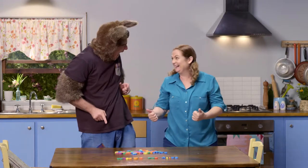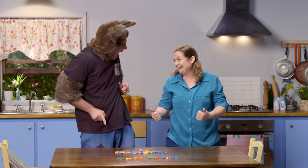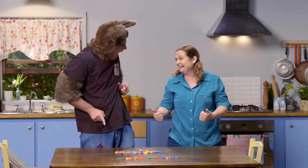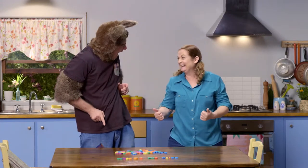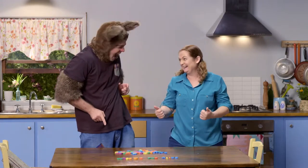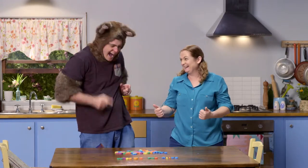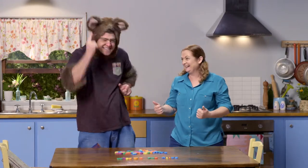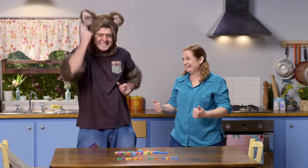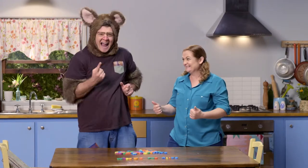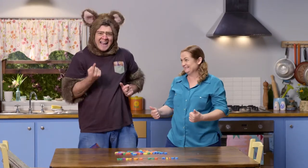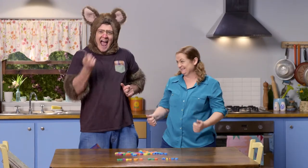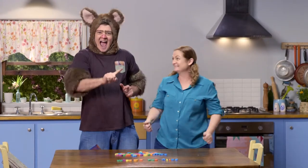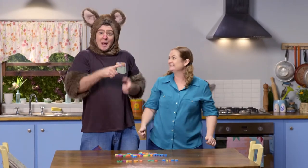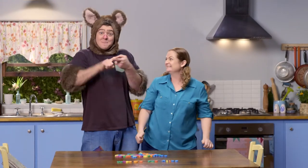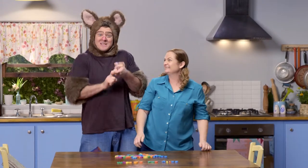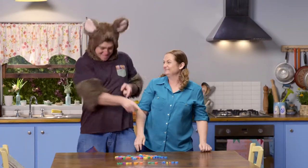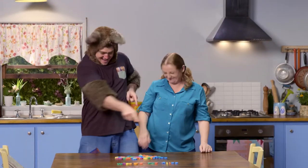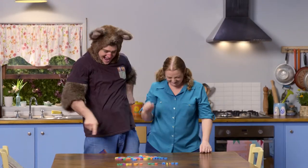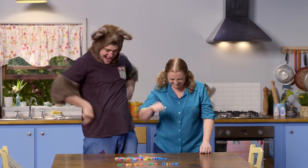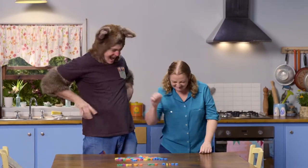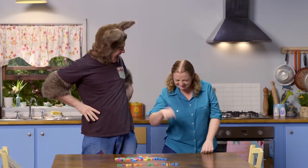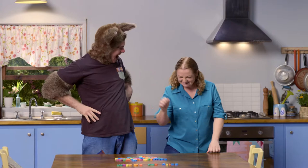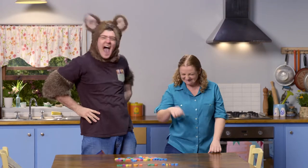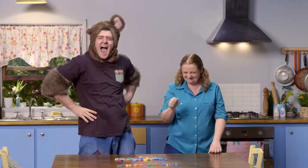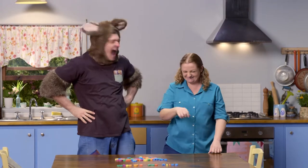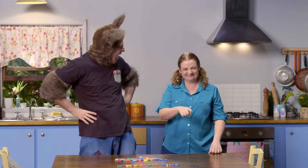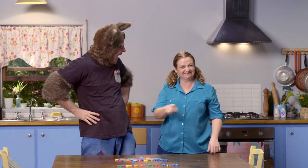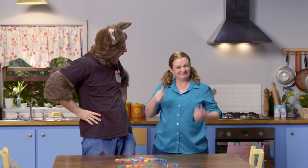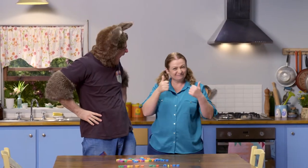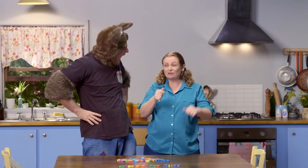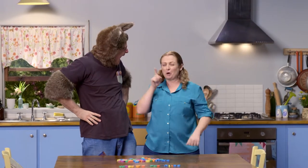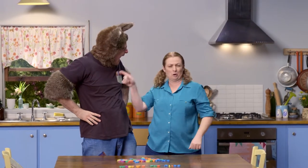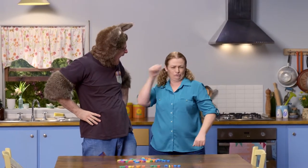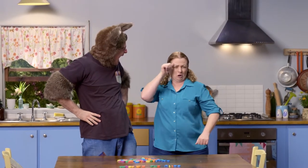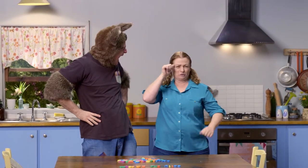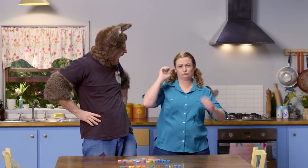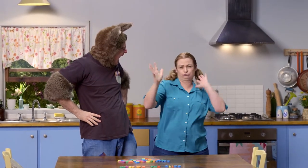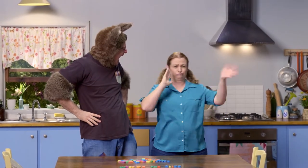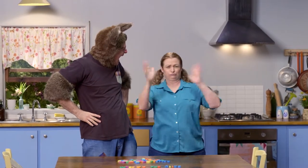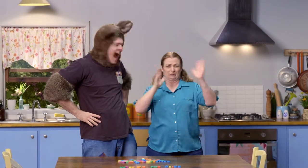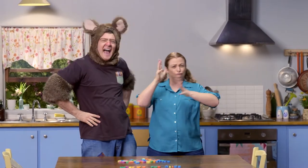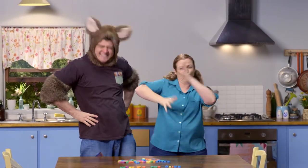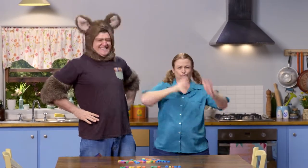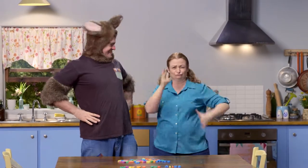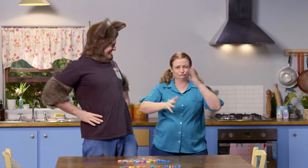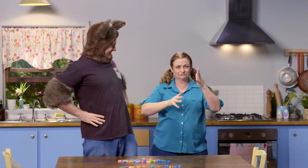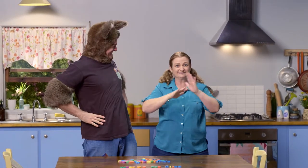That's great! Sally and Possum. Yes. Oh, you are a very, very good signer.